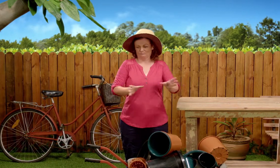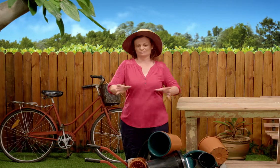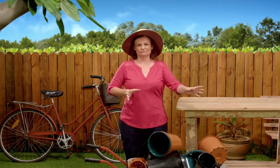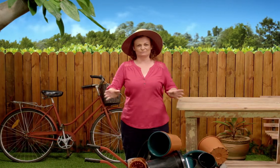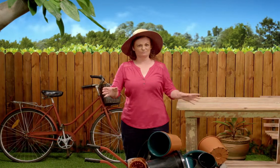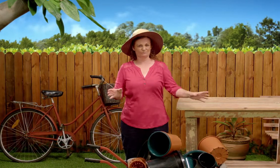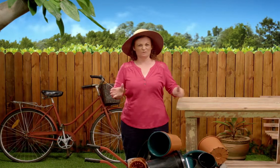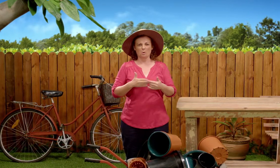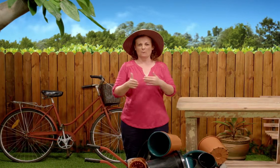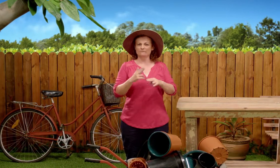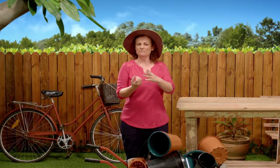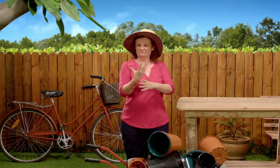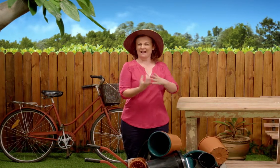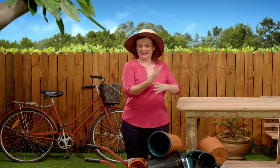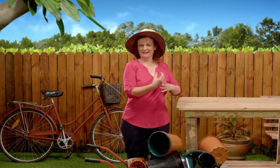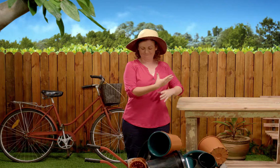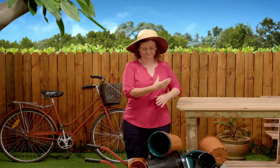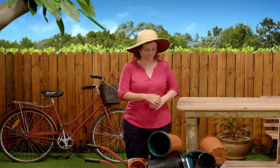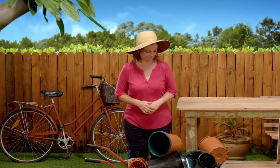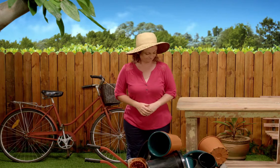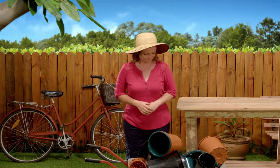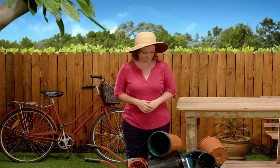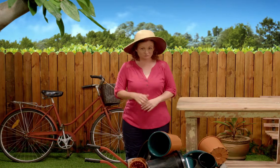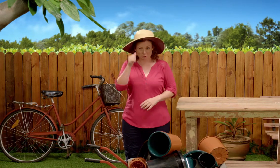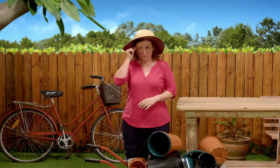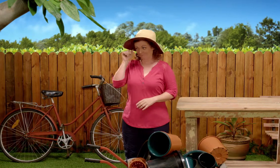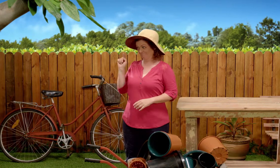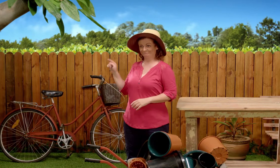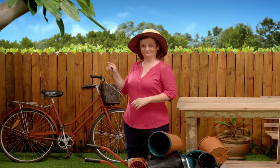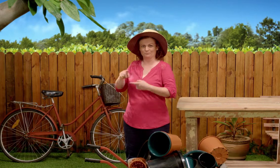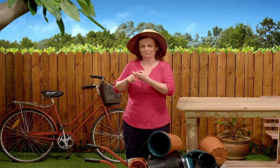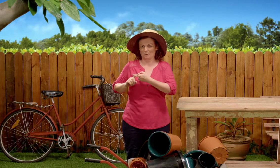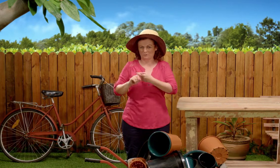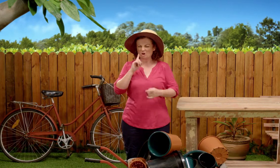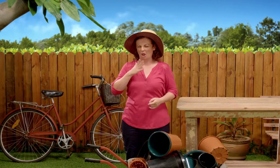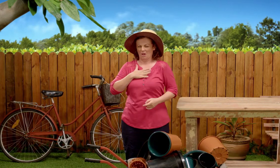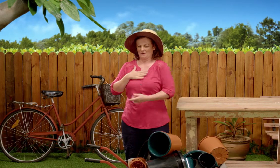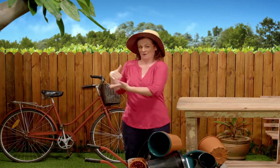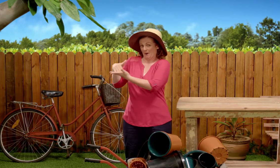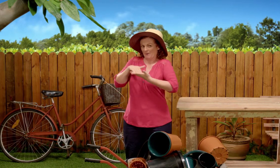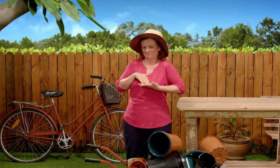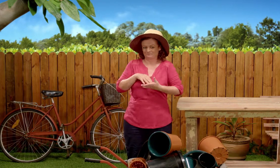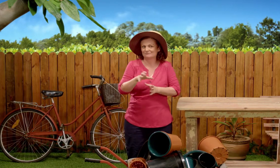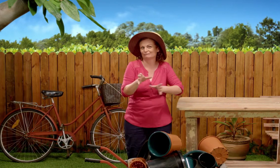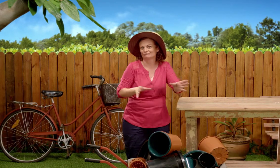Because I'd like to plant some seeds into them. I know Possum would love to help me do the sorting.